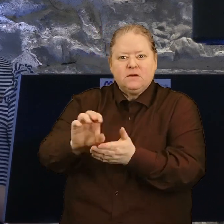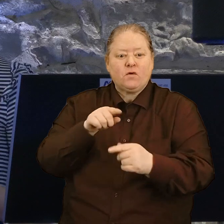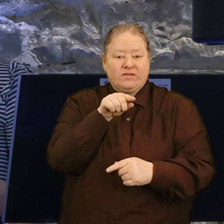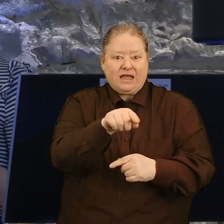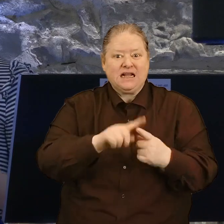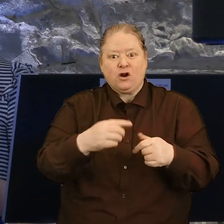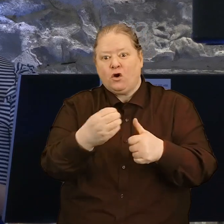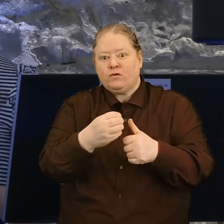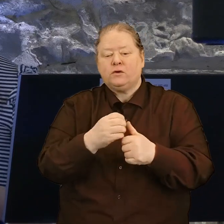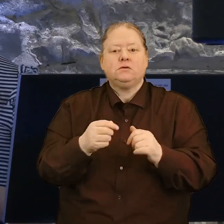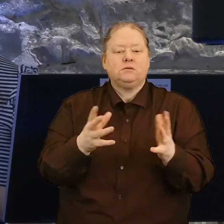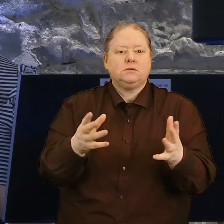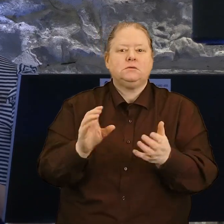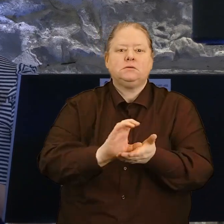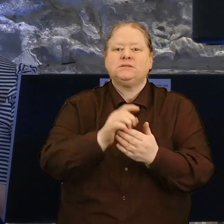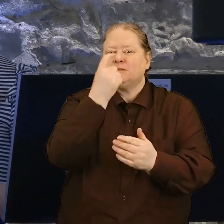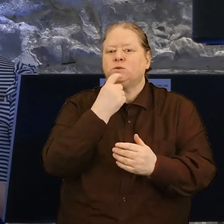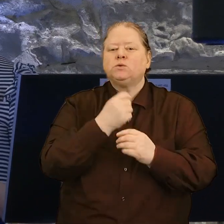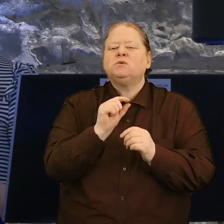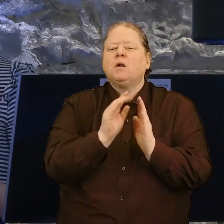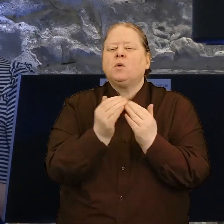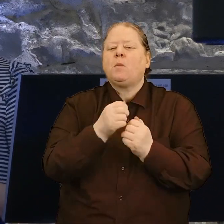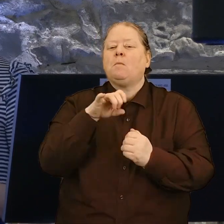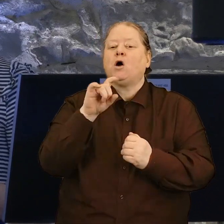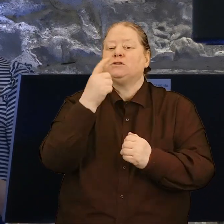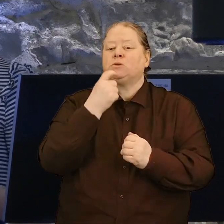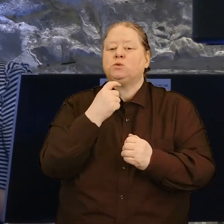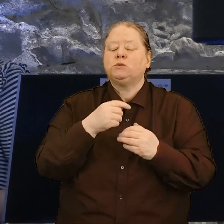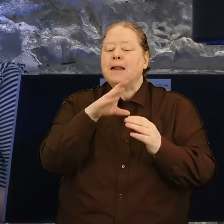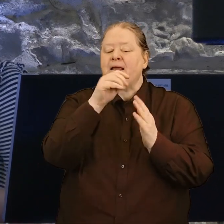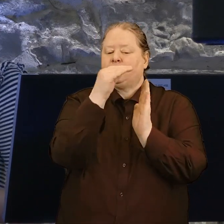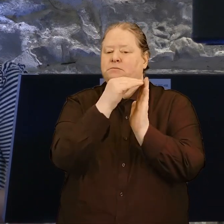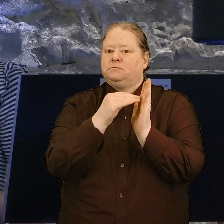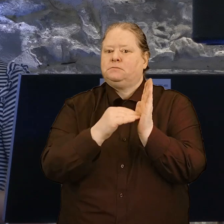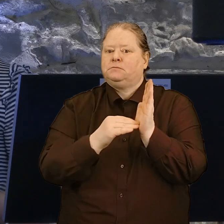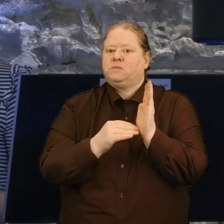So in the little book about Marsh's statue, it lists everybody who contributed to the statue.